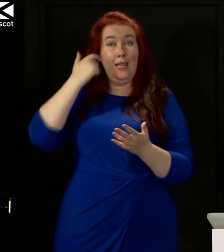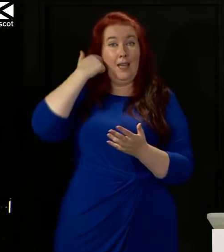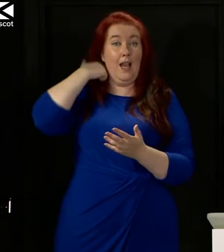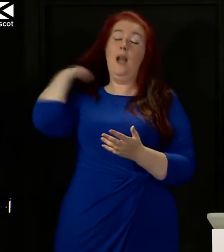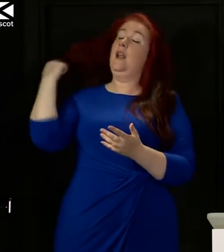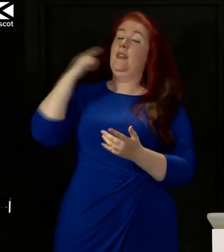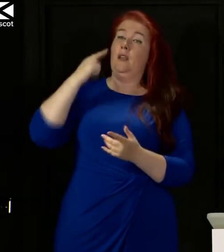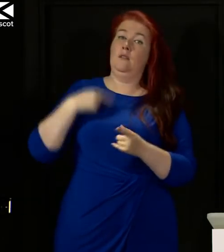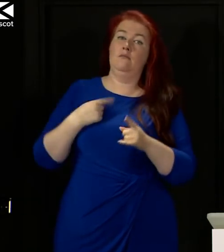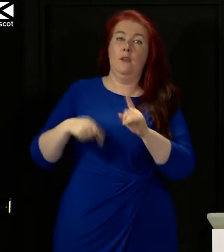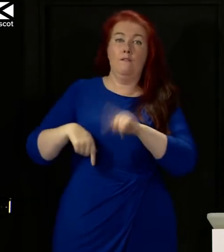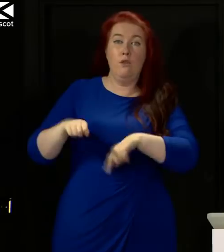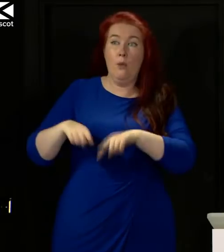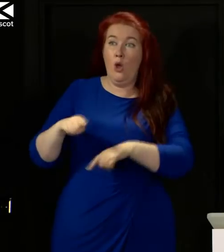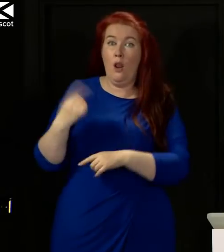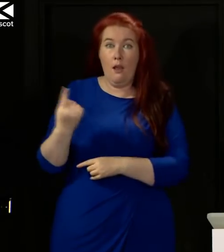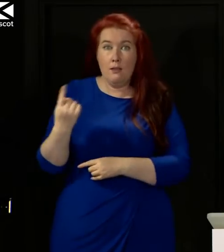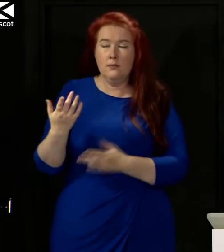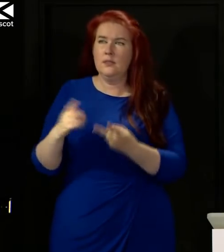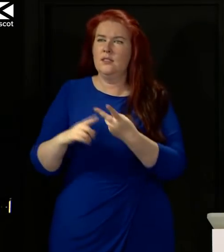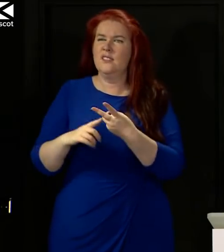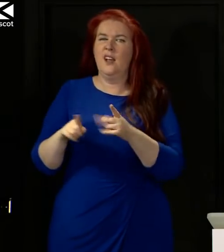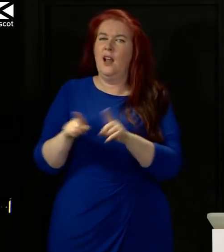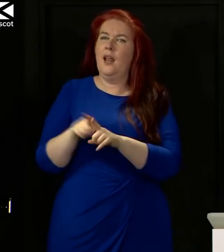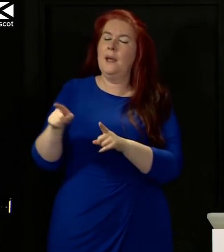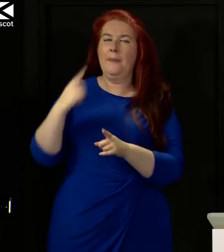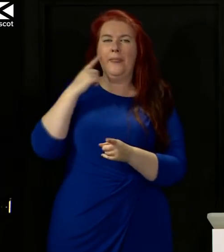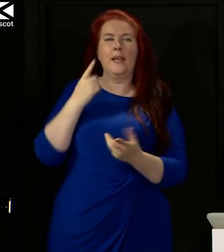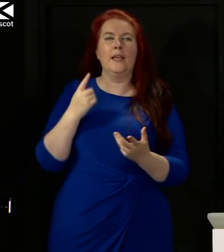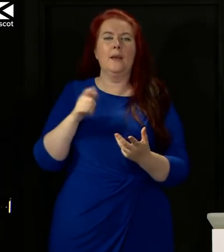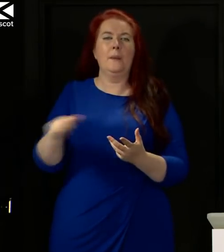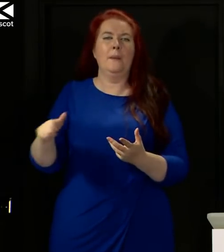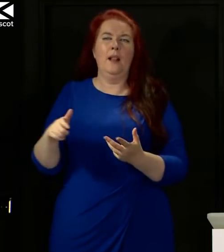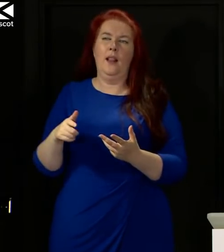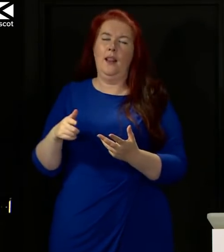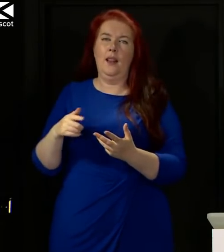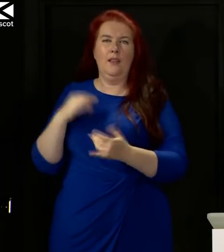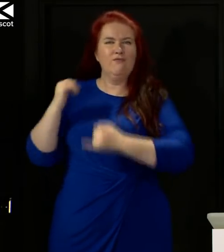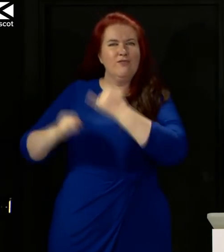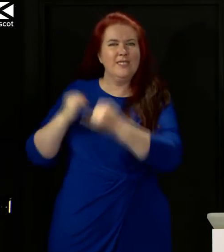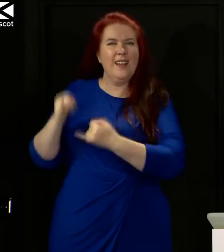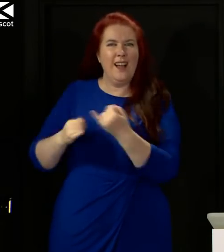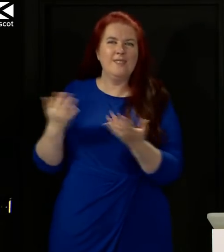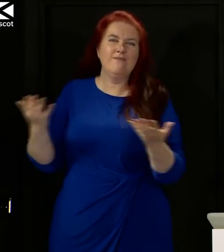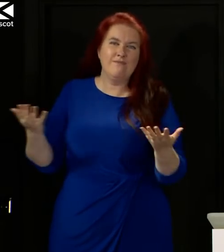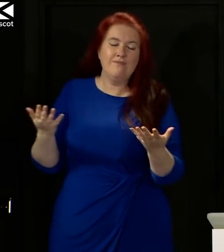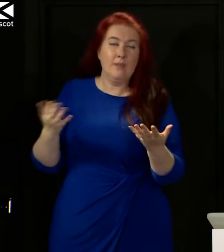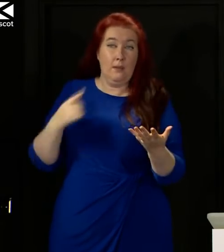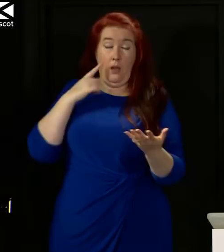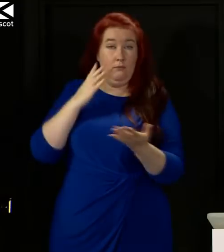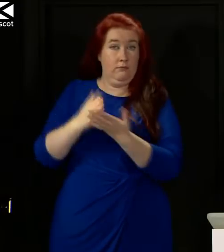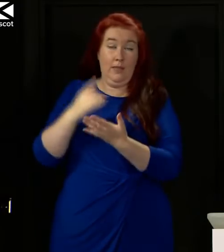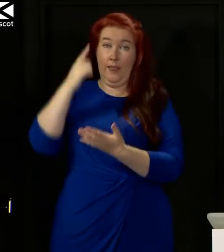and people like him sometimes get a bad press, but I think he has been a very good example